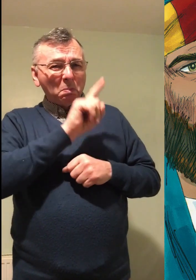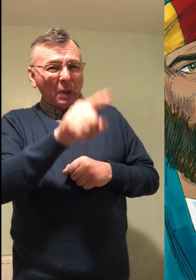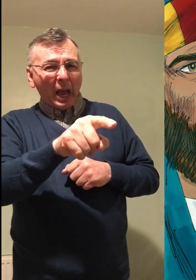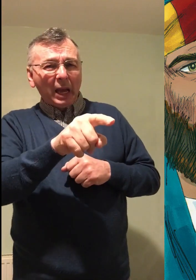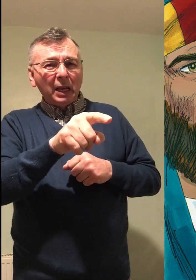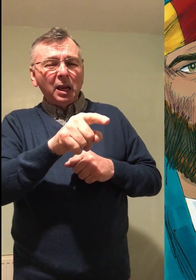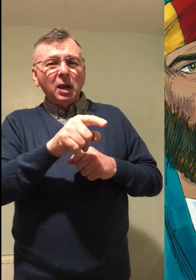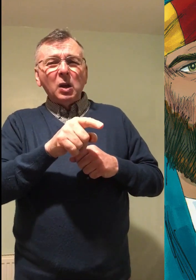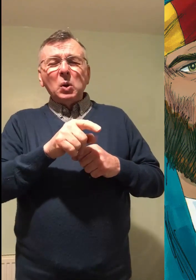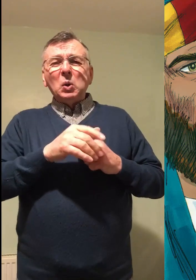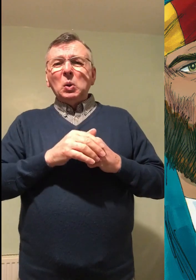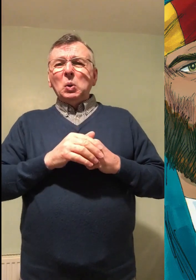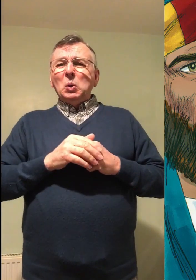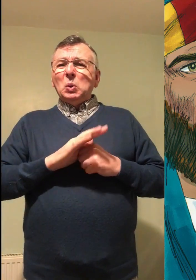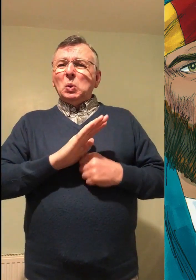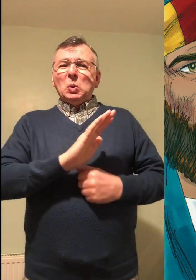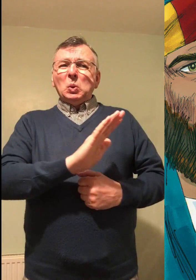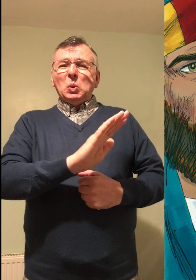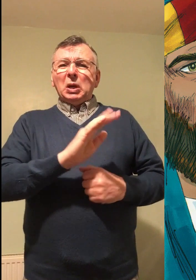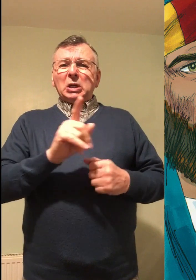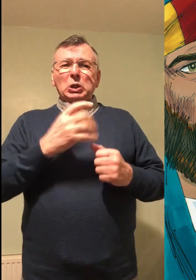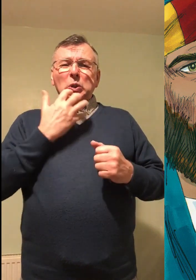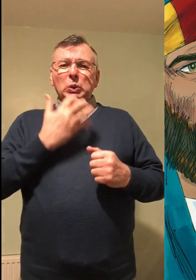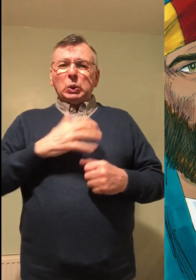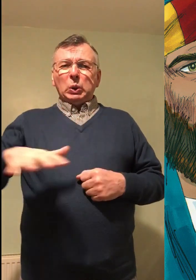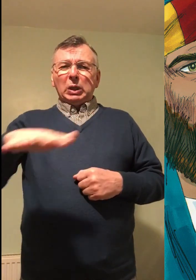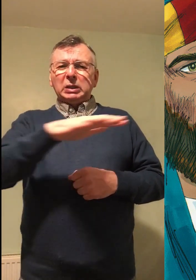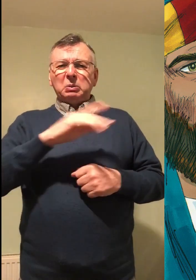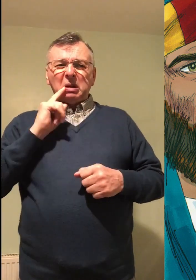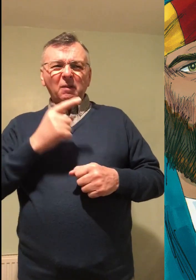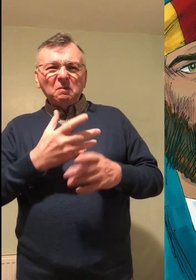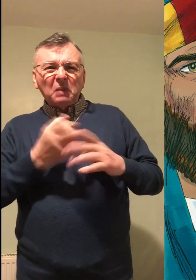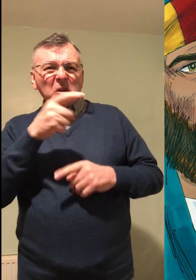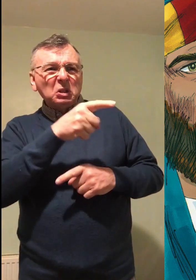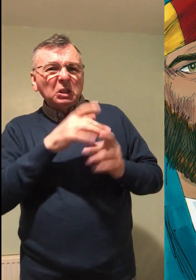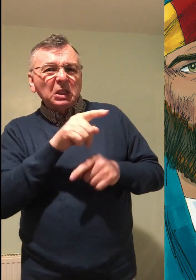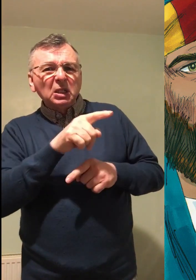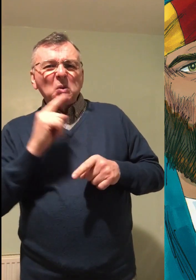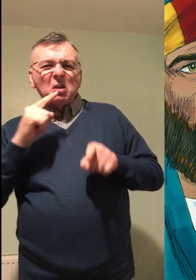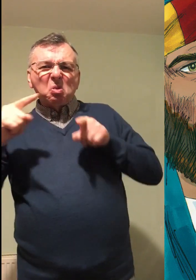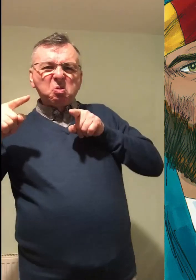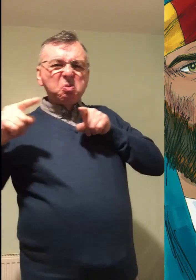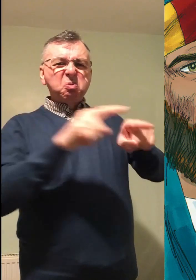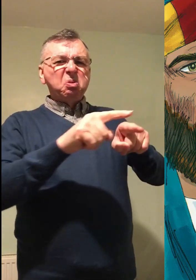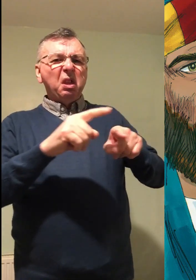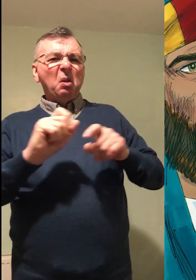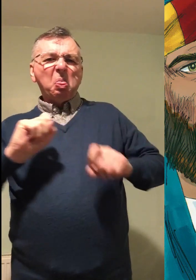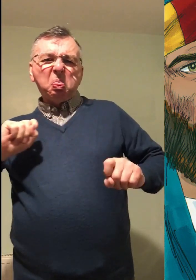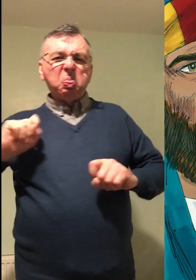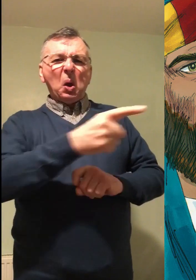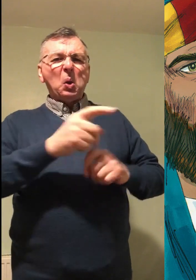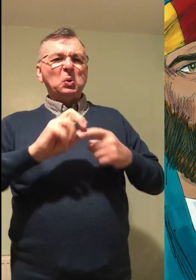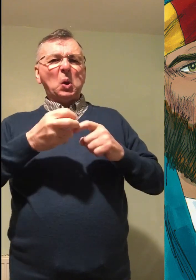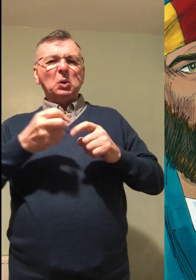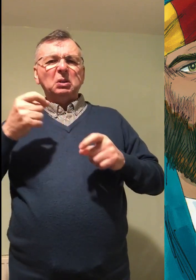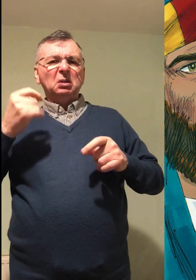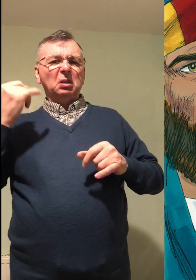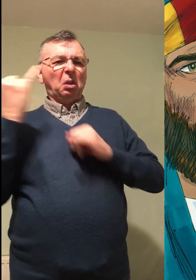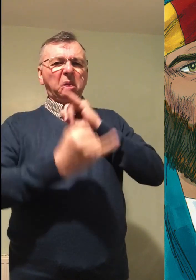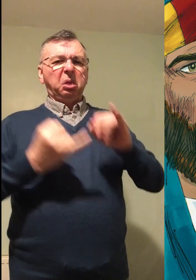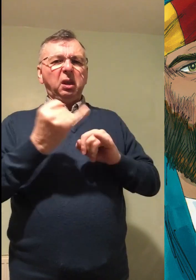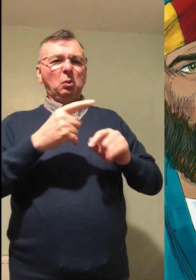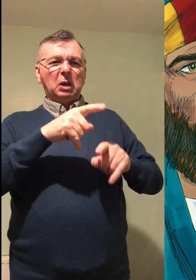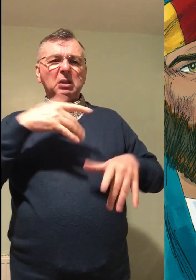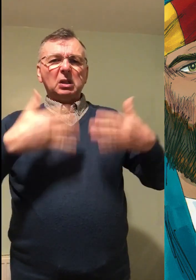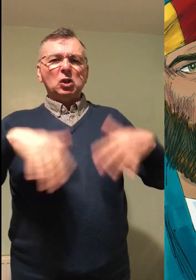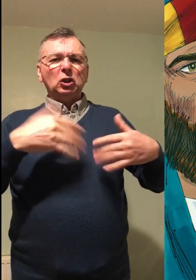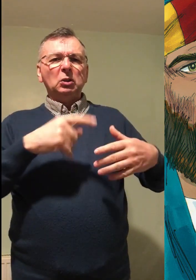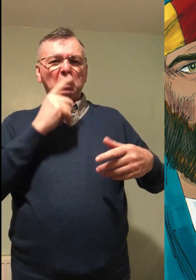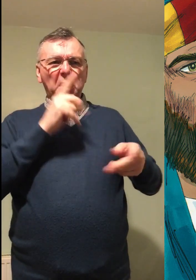“But Rabbi,” they said, “a short while ago the Jews there tried to stone you, and